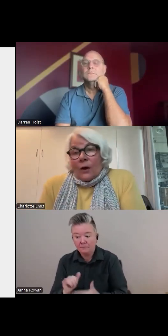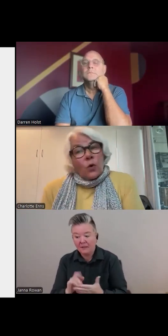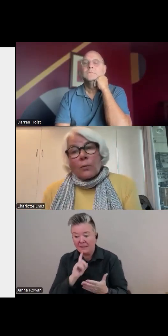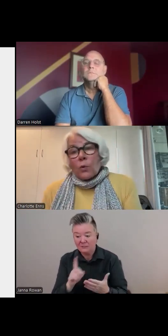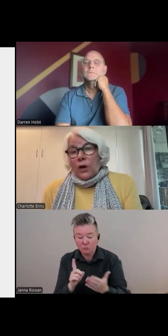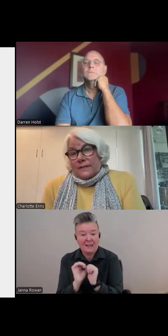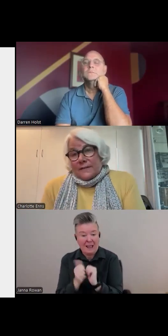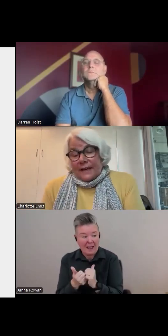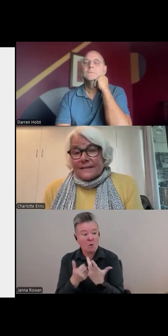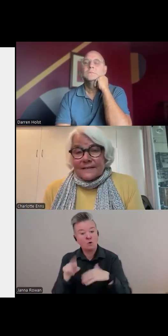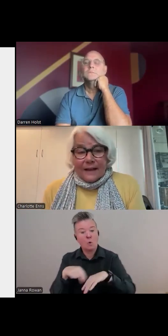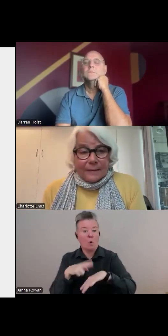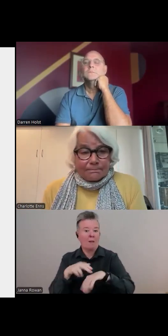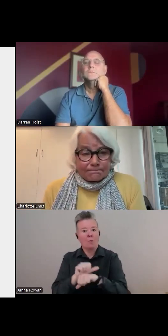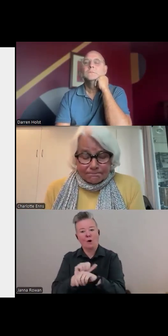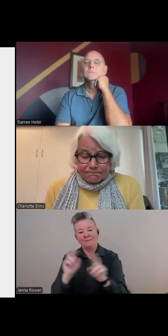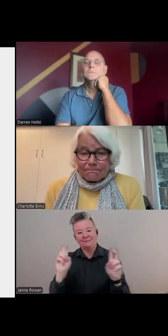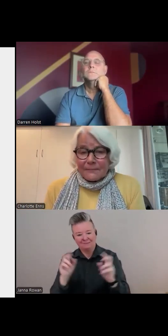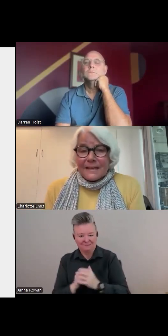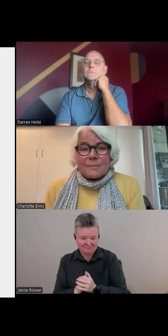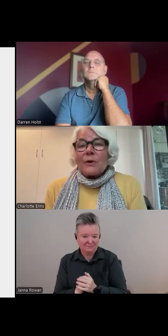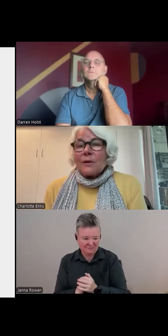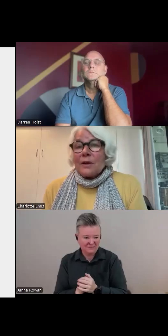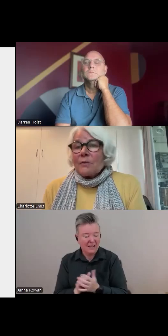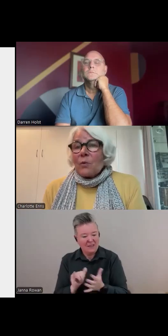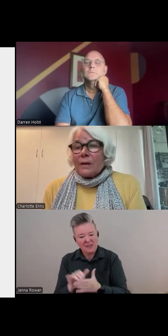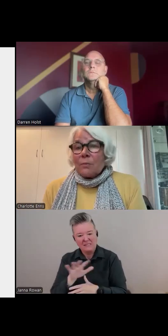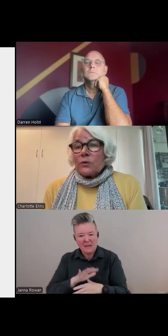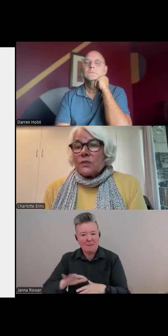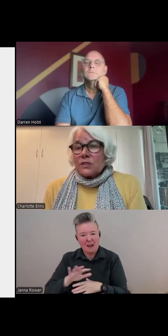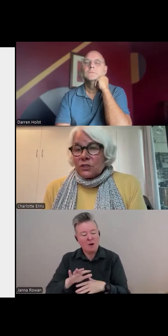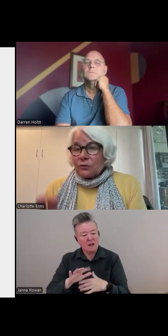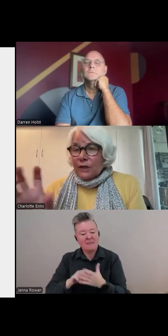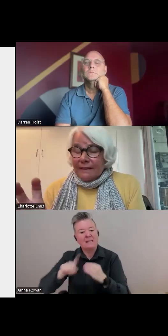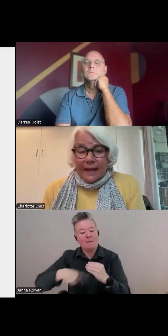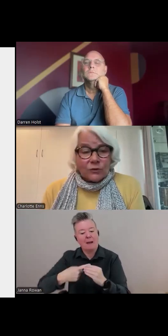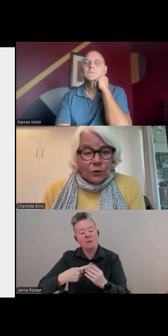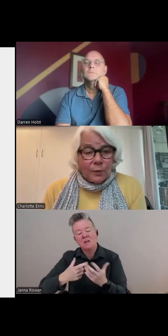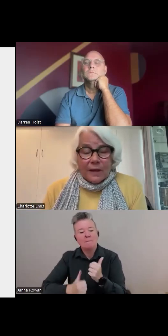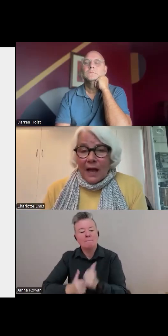how normal works. It's about what most children in that group,